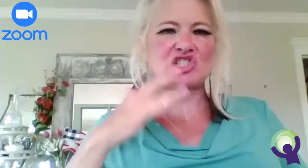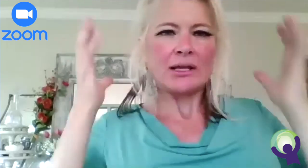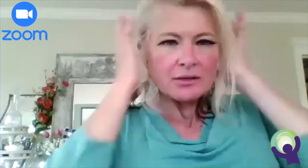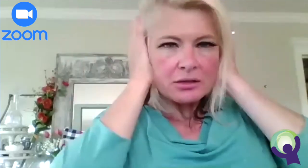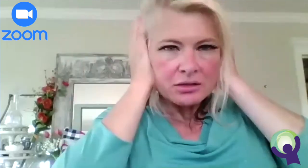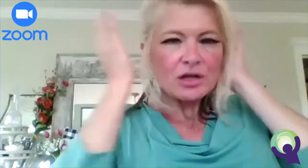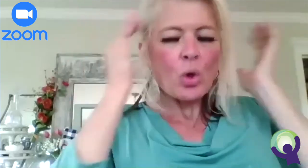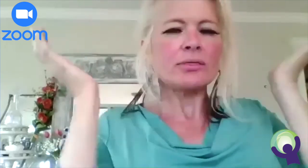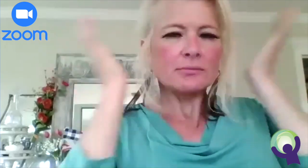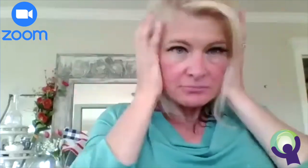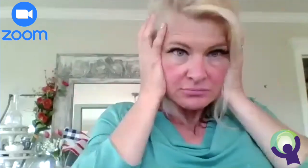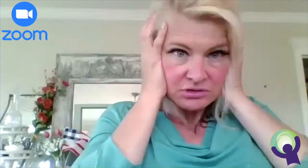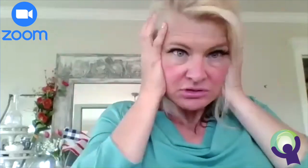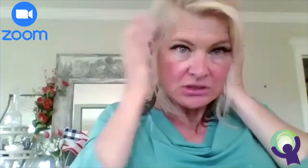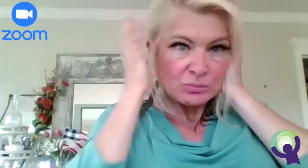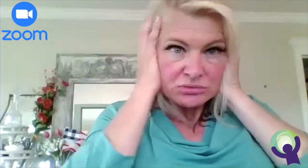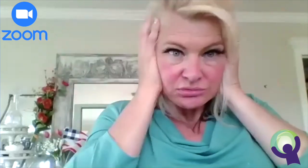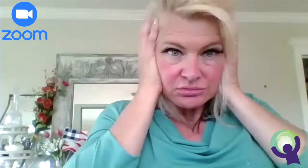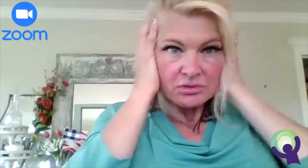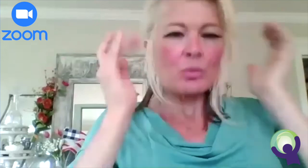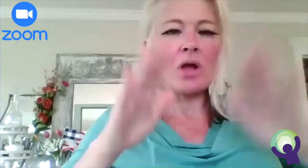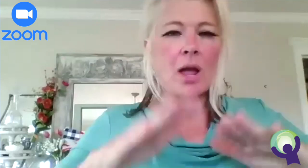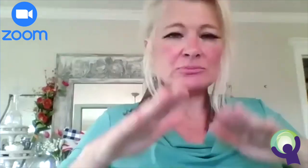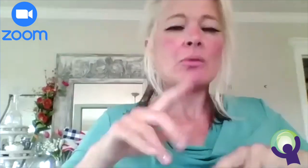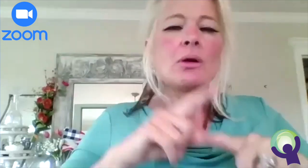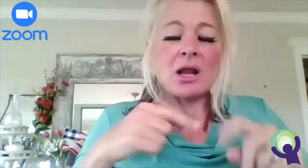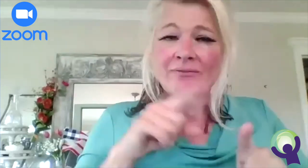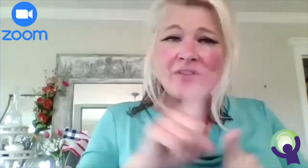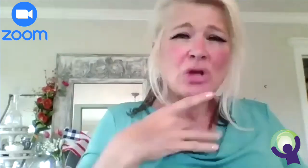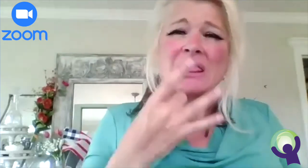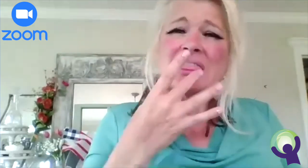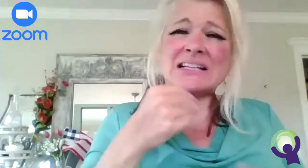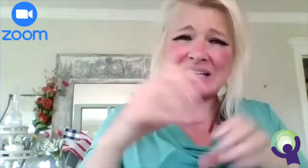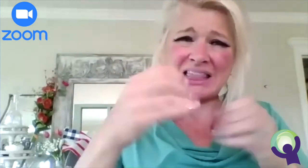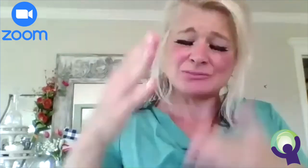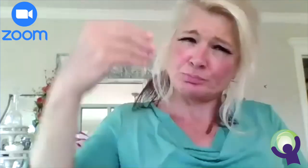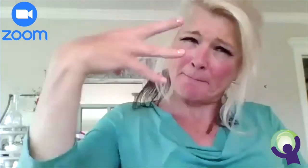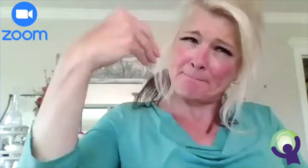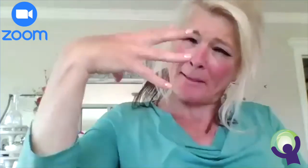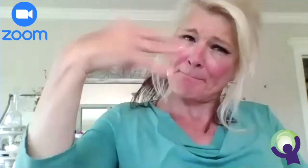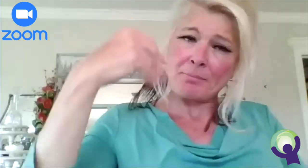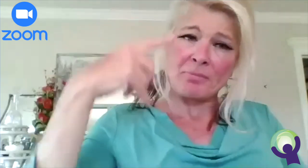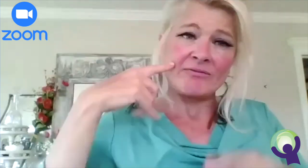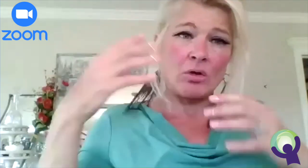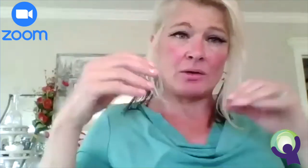Sometimes that works with the hearing, having the headphones. But again if that's a sensitivity issue, that may have